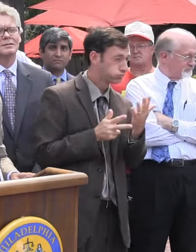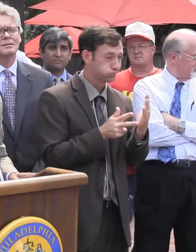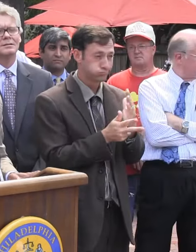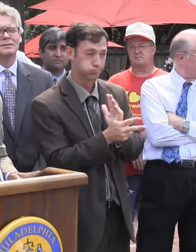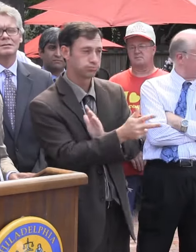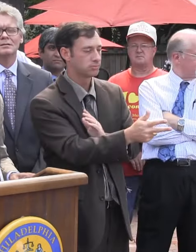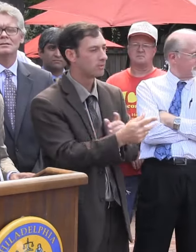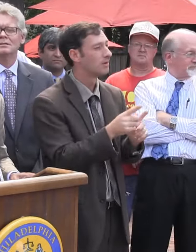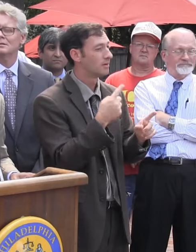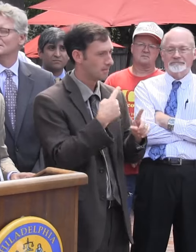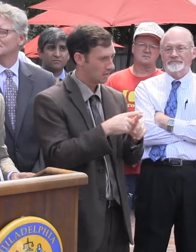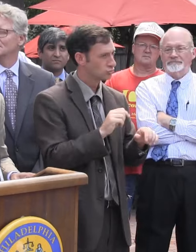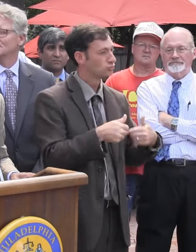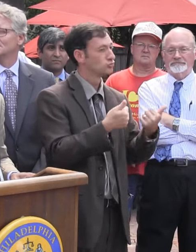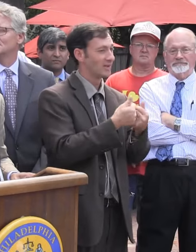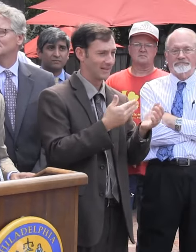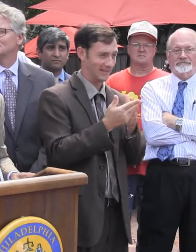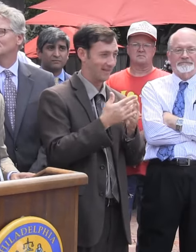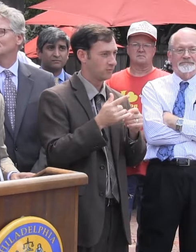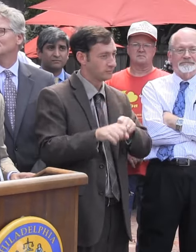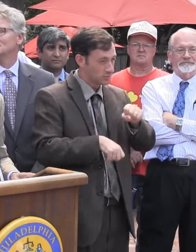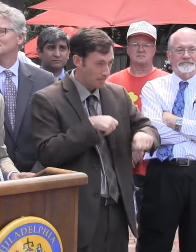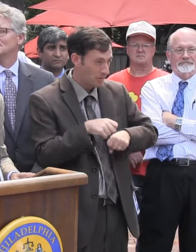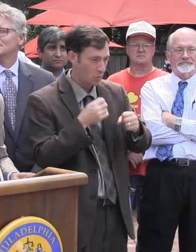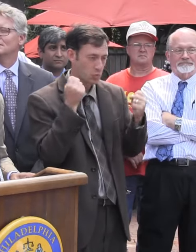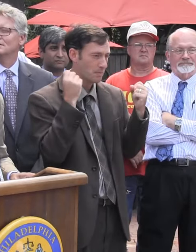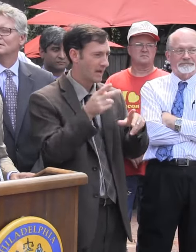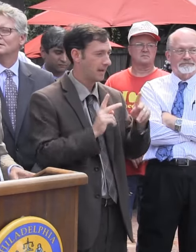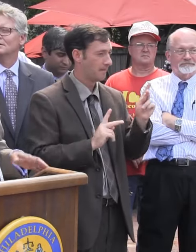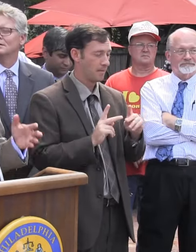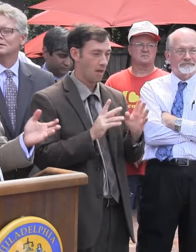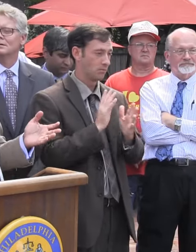could be a bit of a challenge even on a bicycle when you have that many people out. So bikes